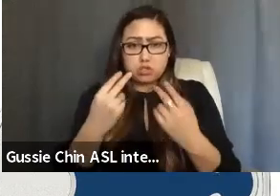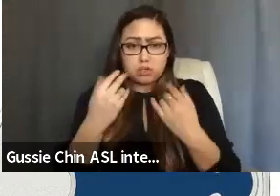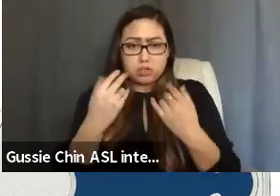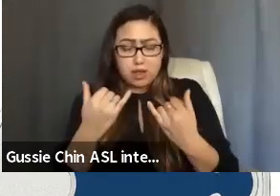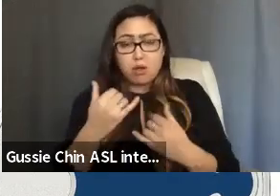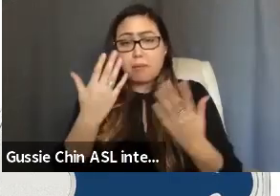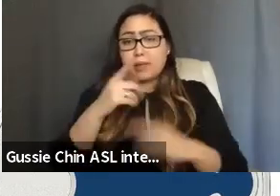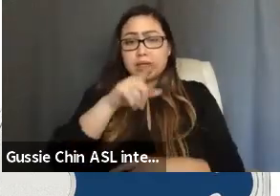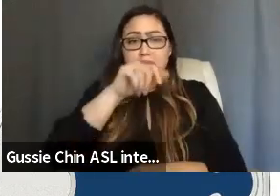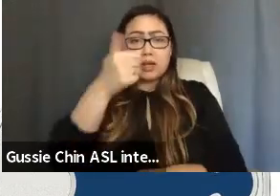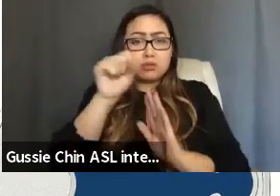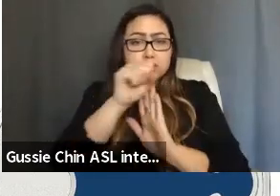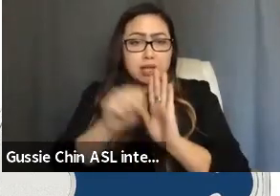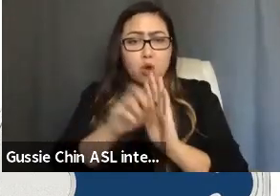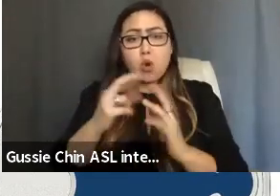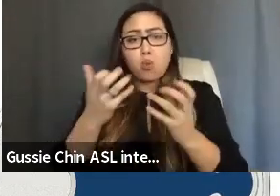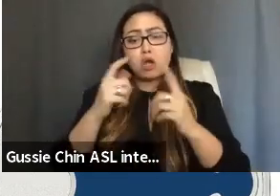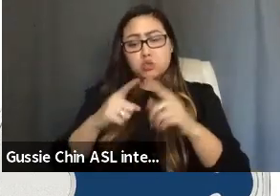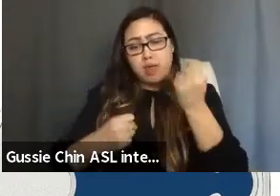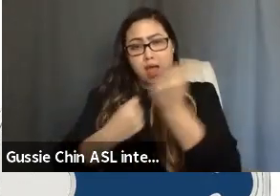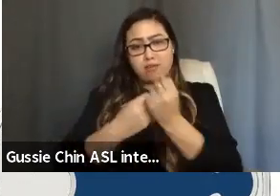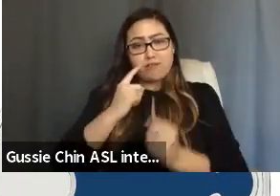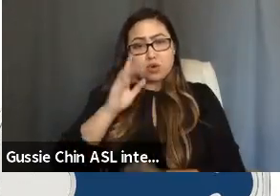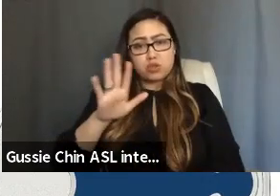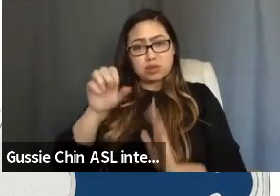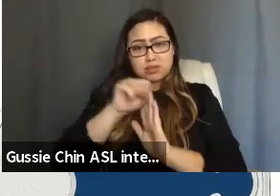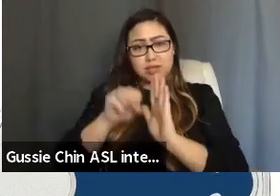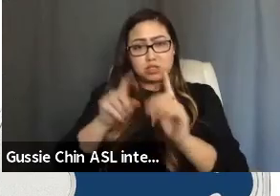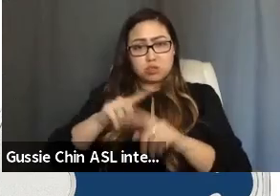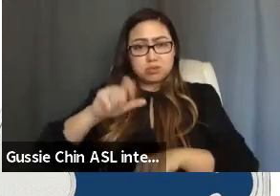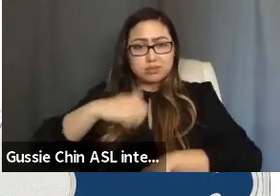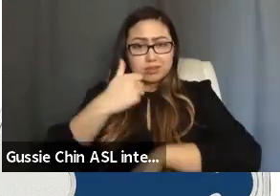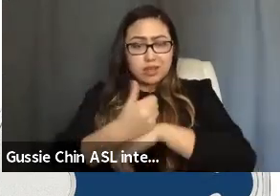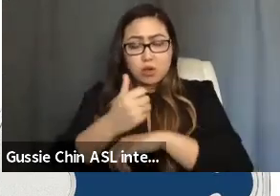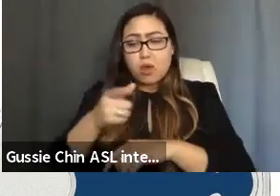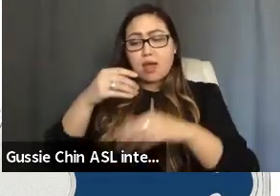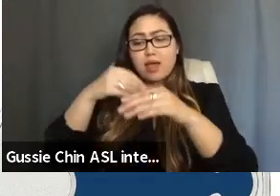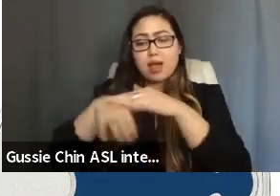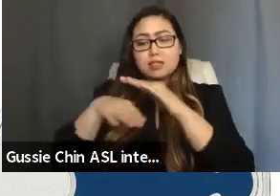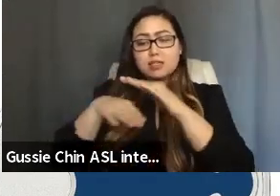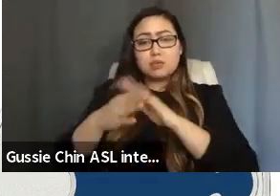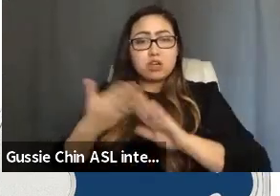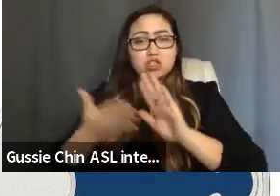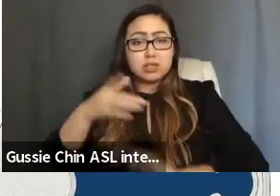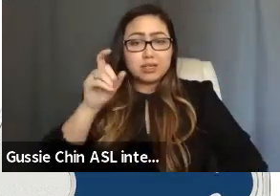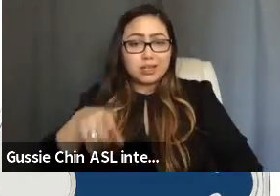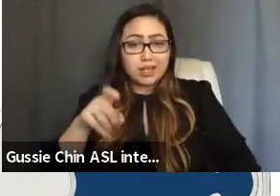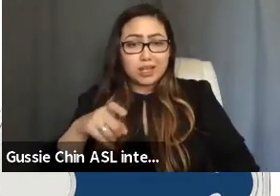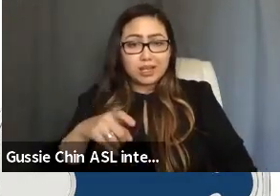to advocate in their state for setting up an access and functional needs office or whatnot,